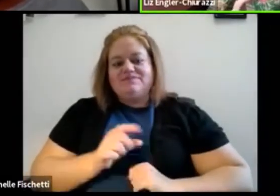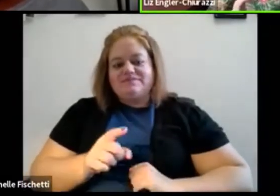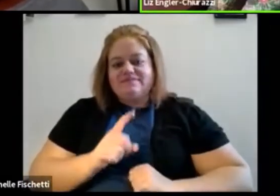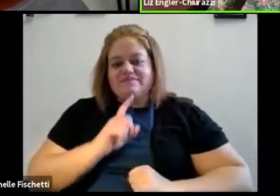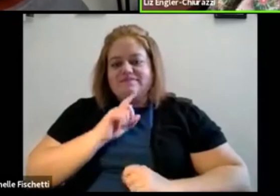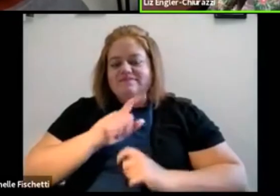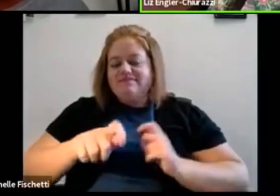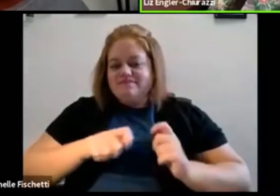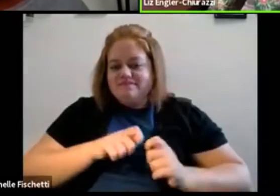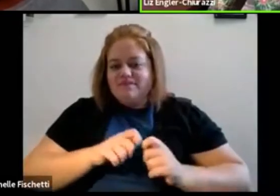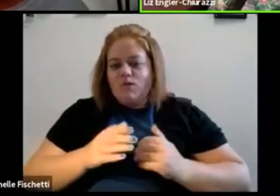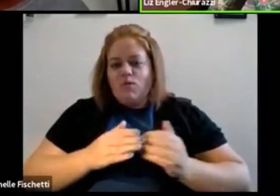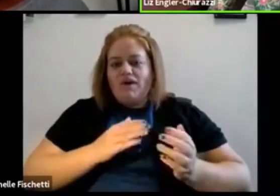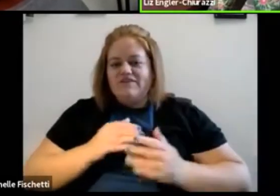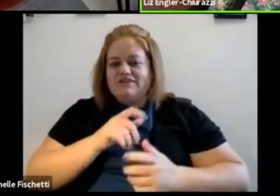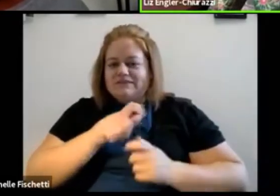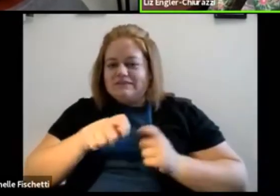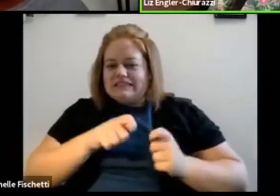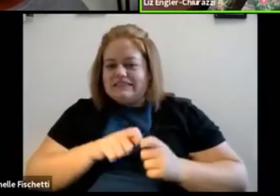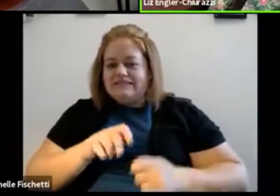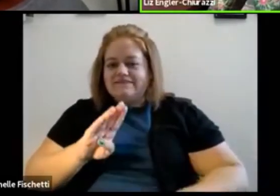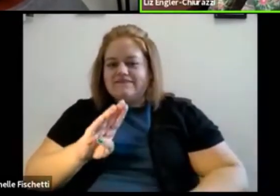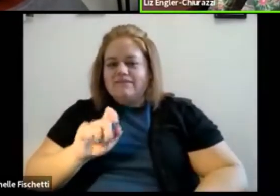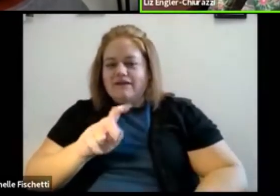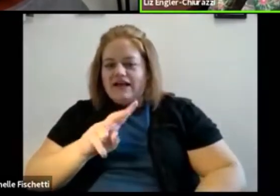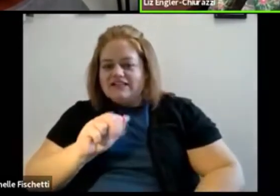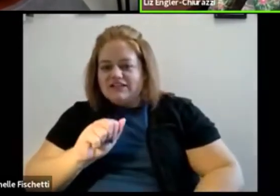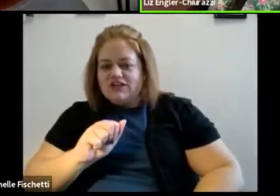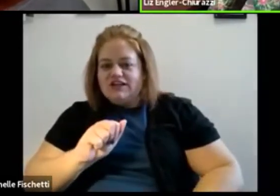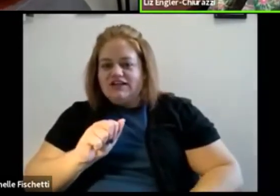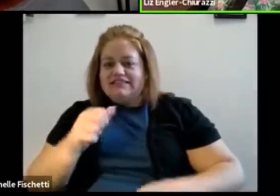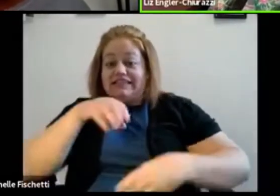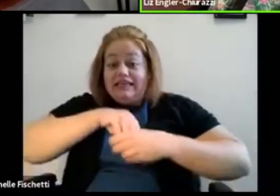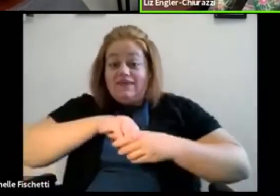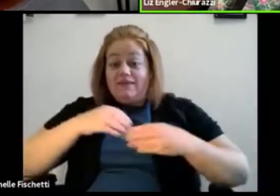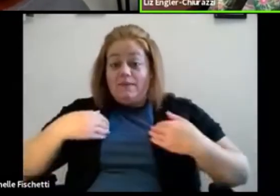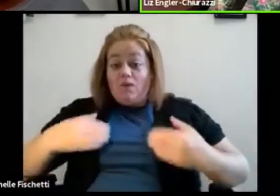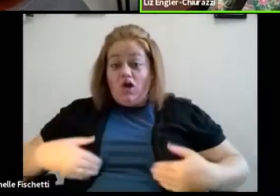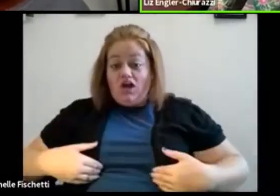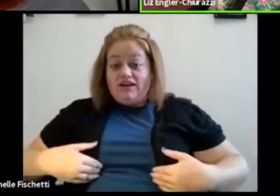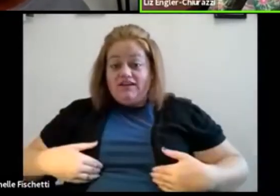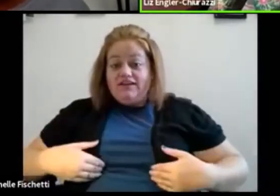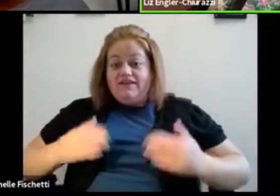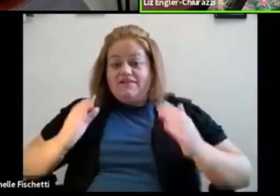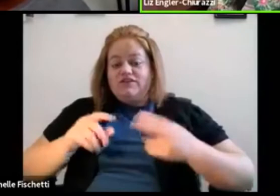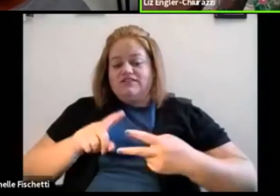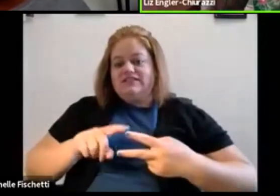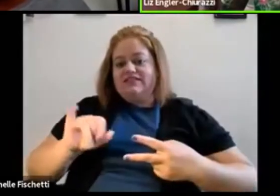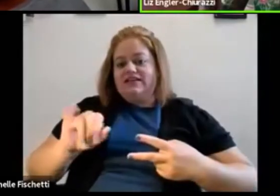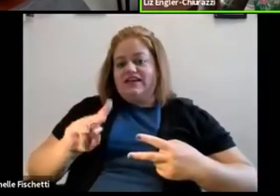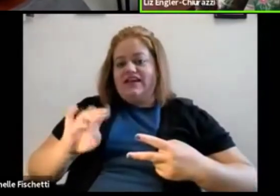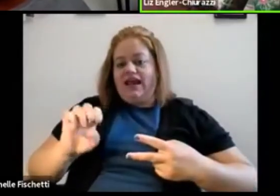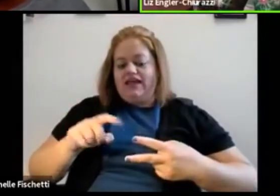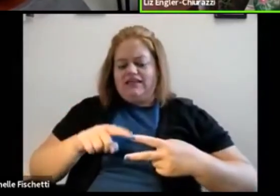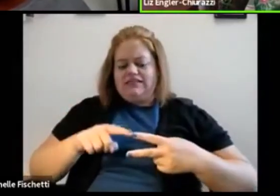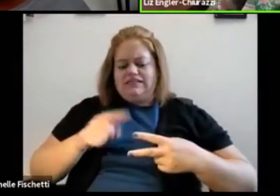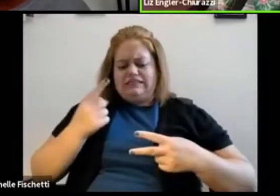whatever particular bacteria is encountered unlike the innate system that just says something bad happened let's go get rid